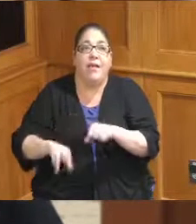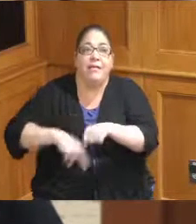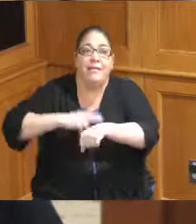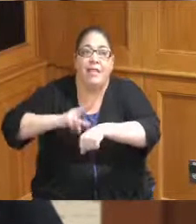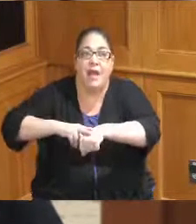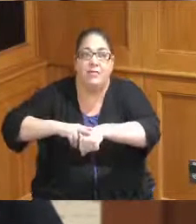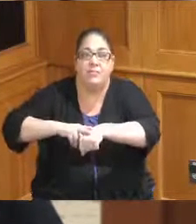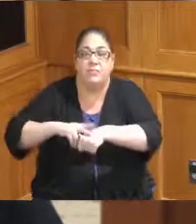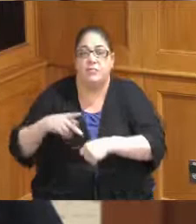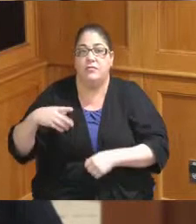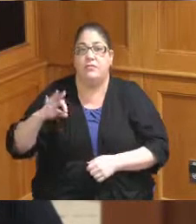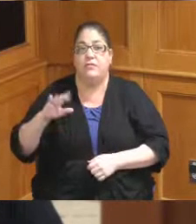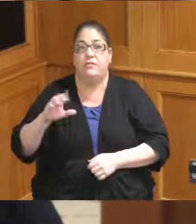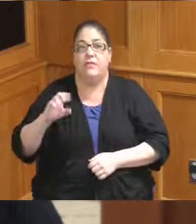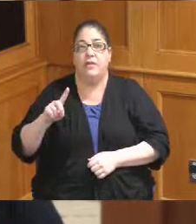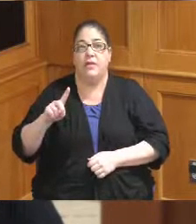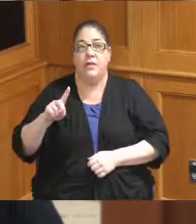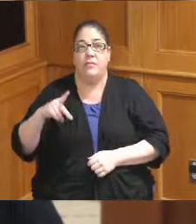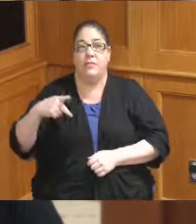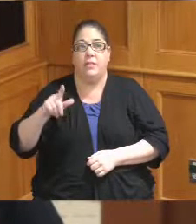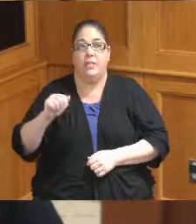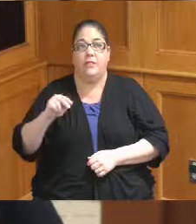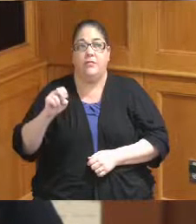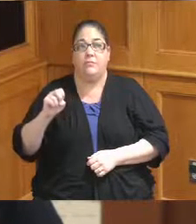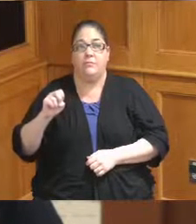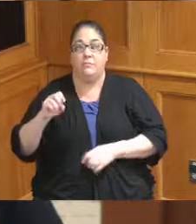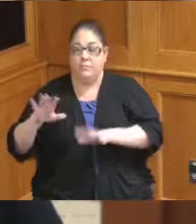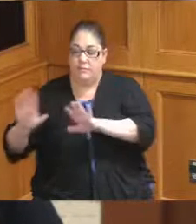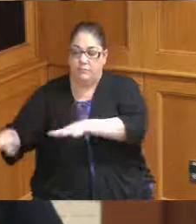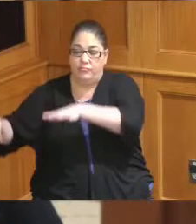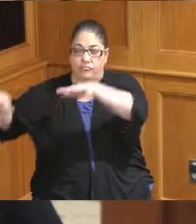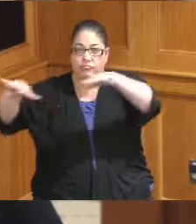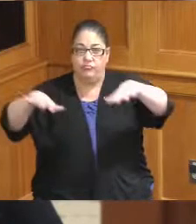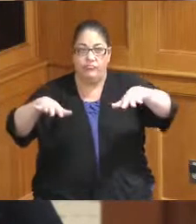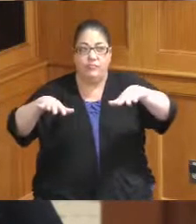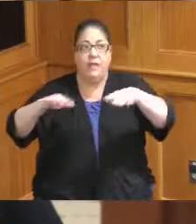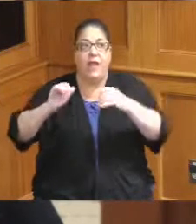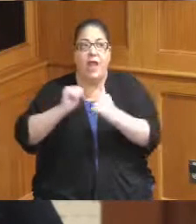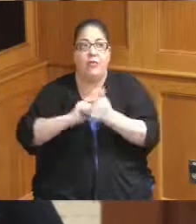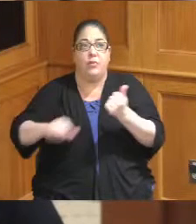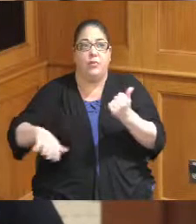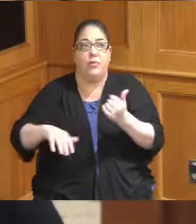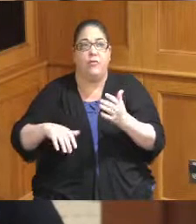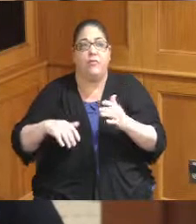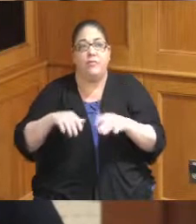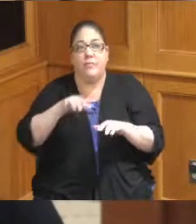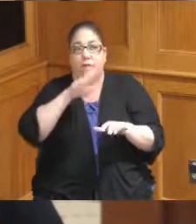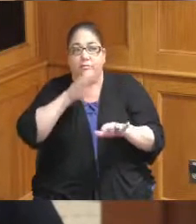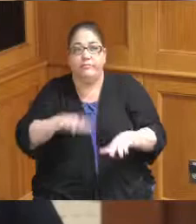rain events and permanently remove residential structures from a flood prone area mitigating